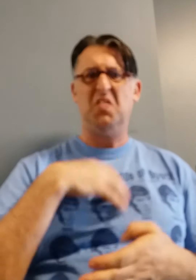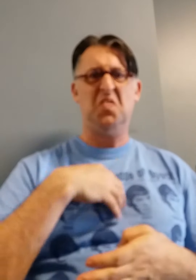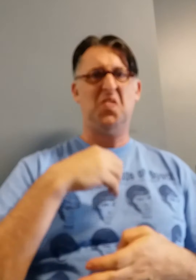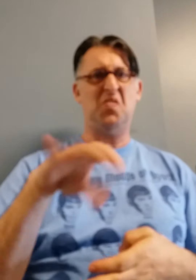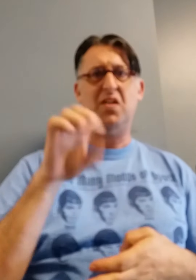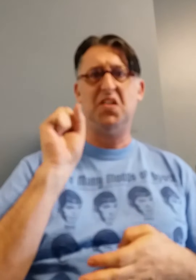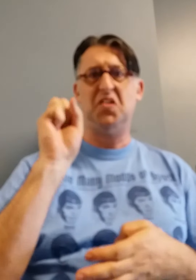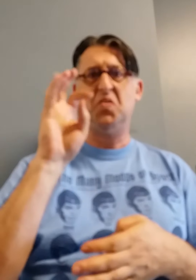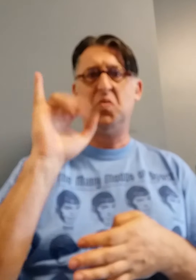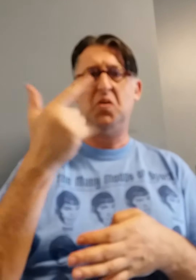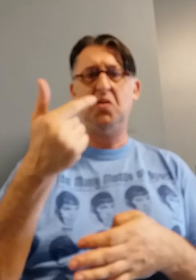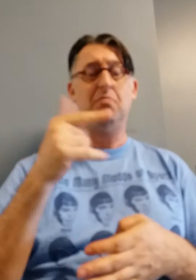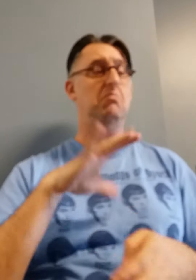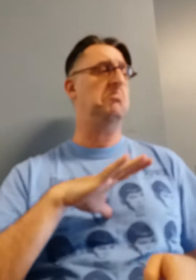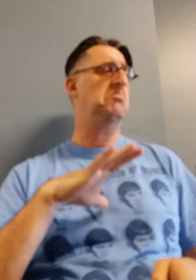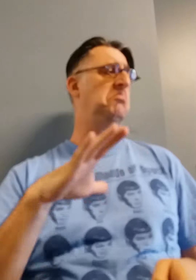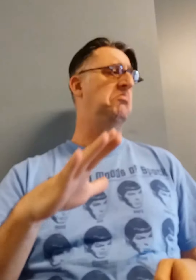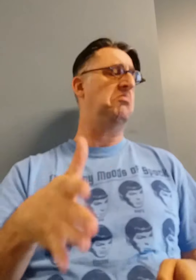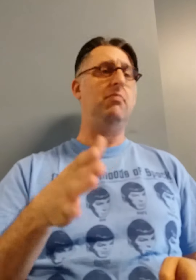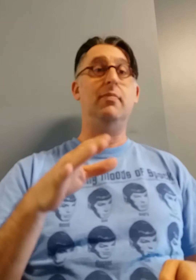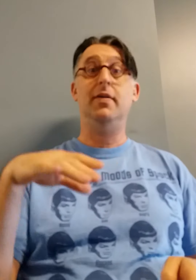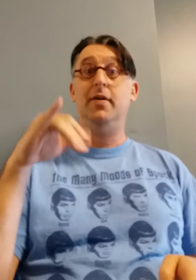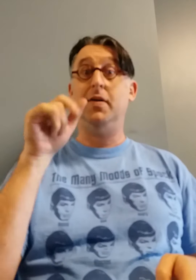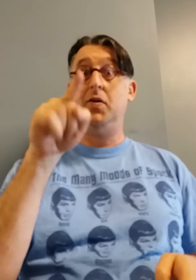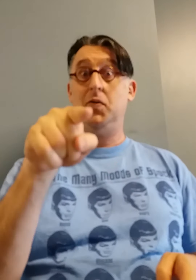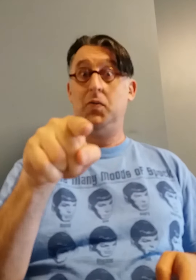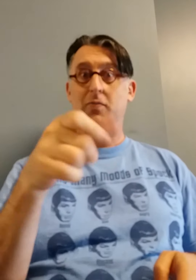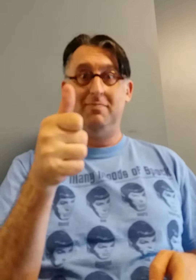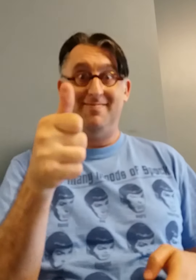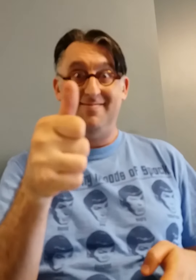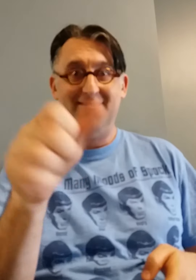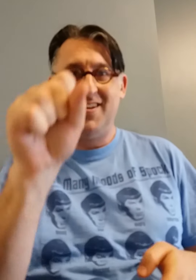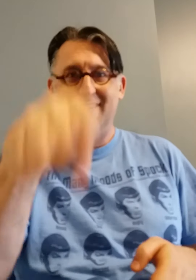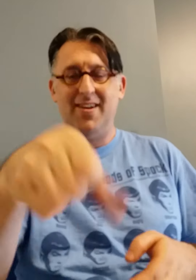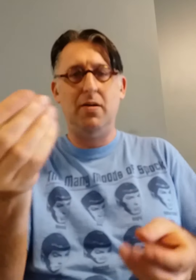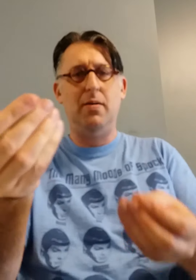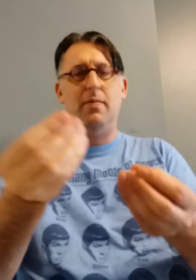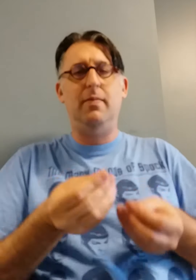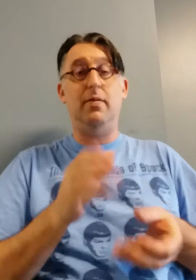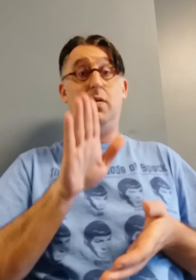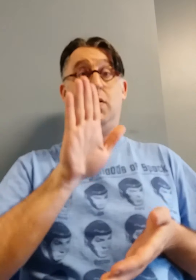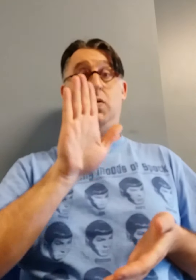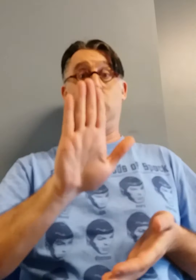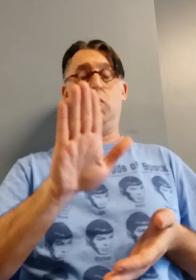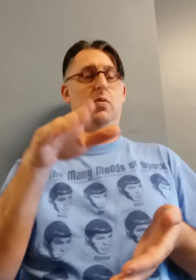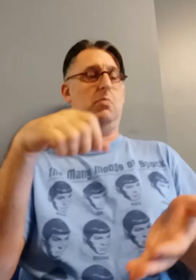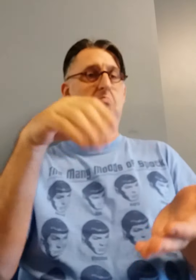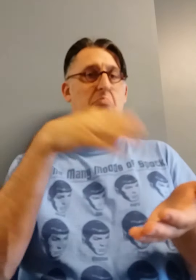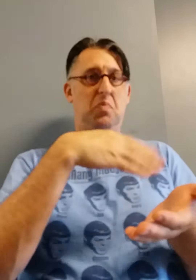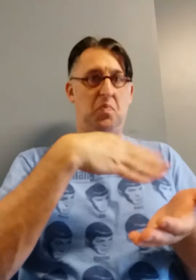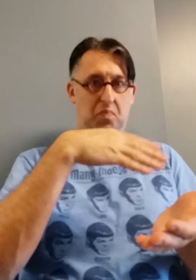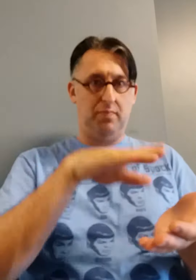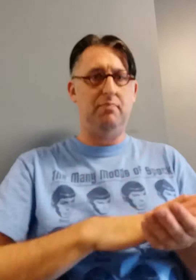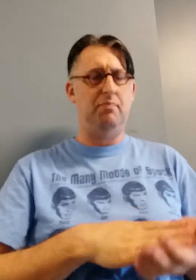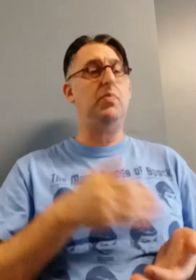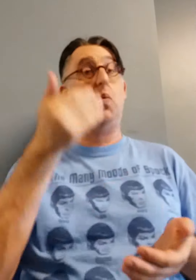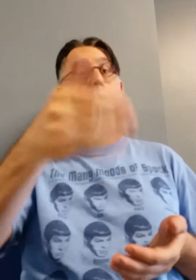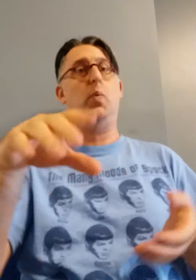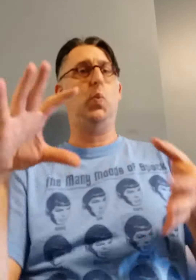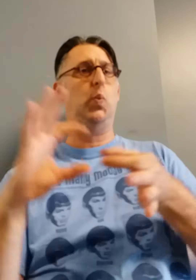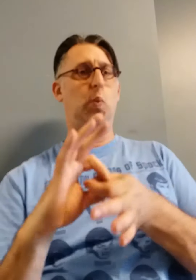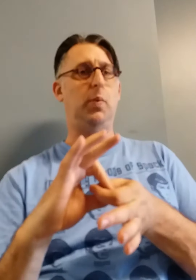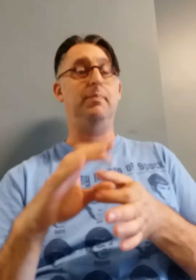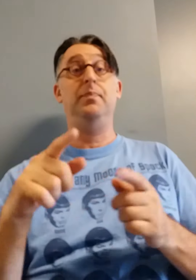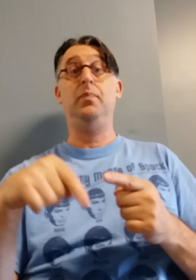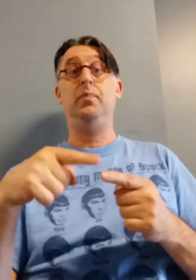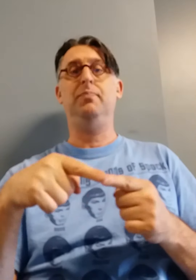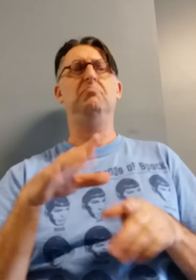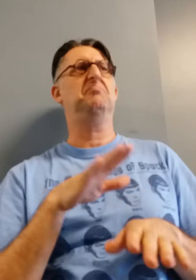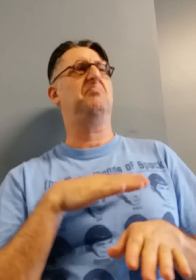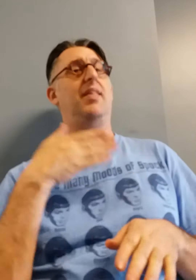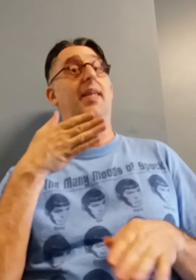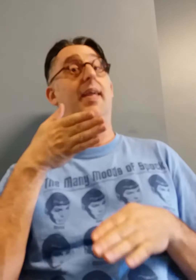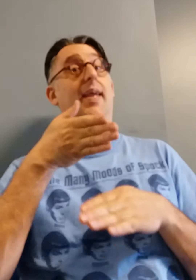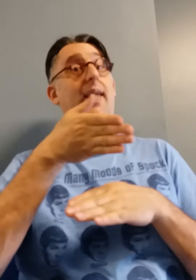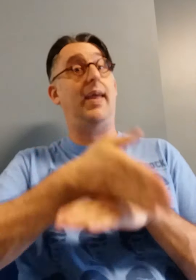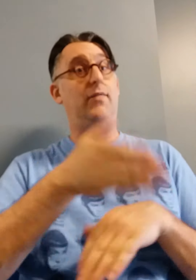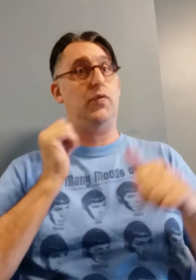If you don't like swing; Bring your own music.